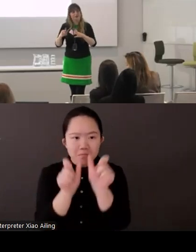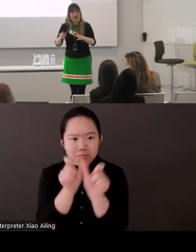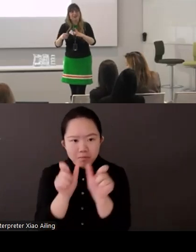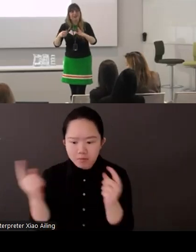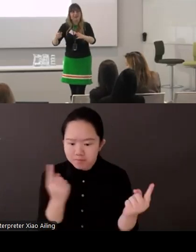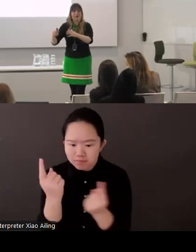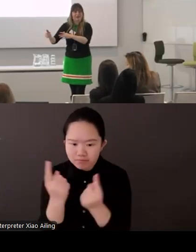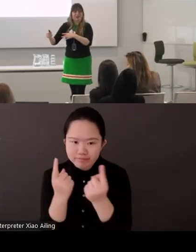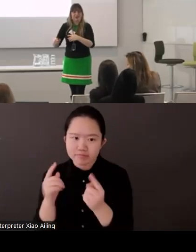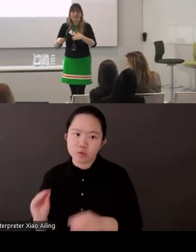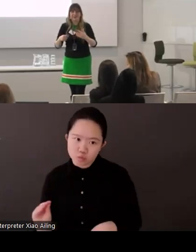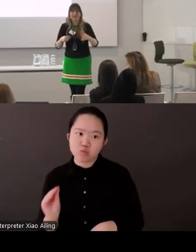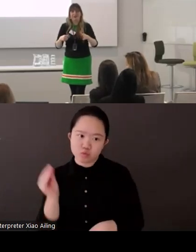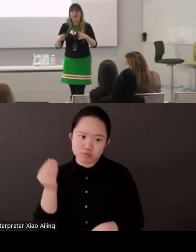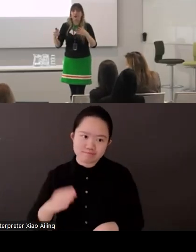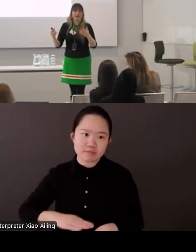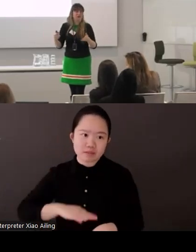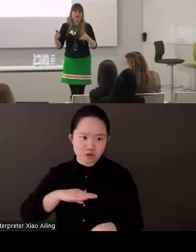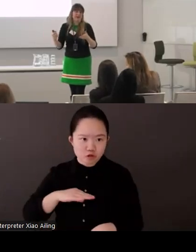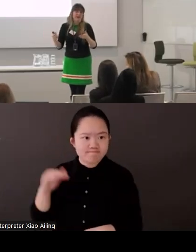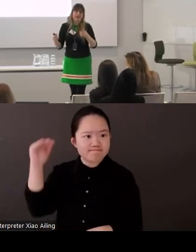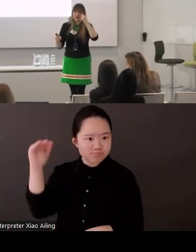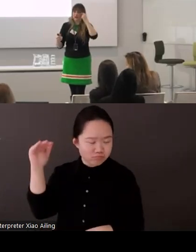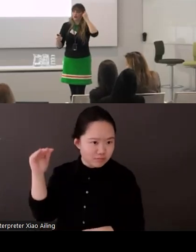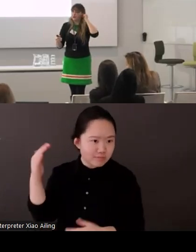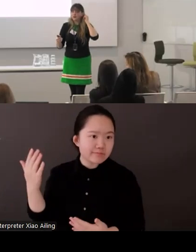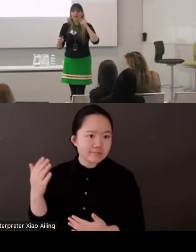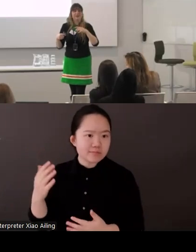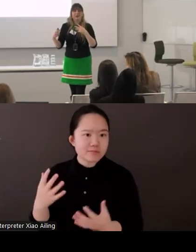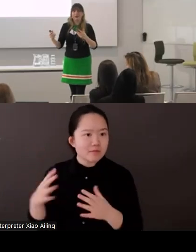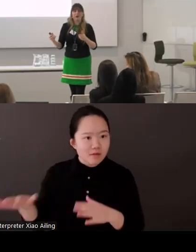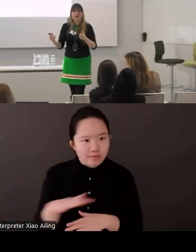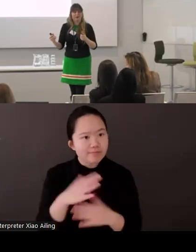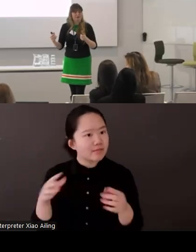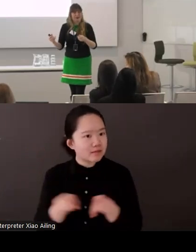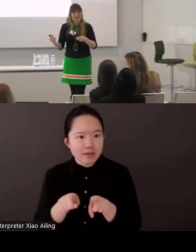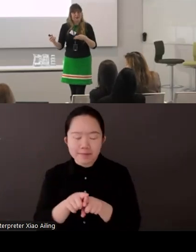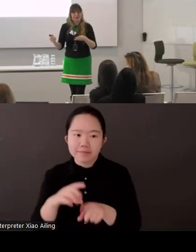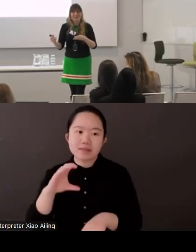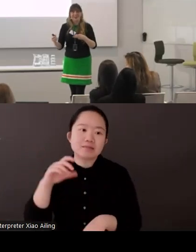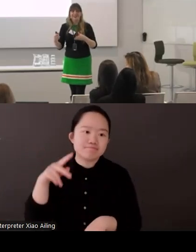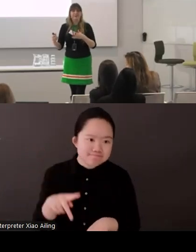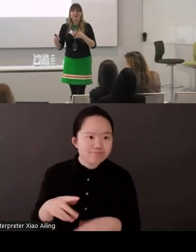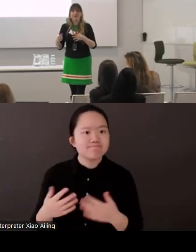isolated from each other, not necessarily going to the same schools, or necessarily knowing that many people with disabilities.